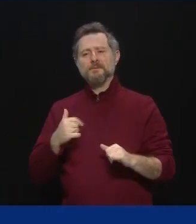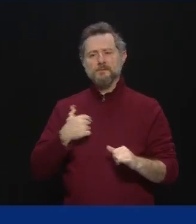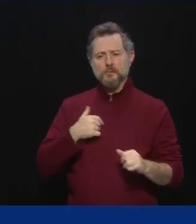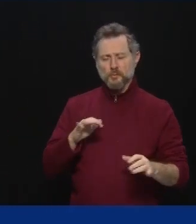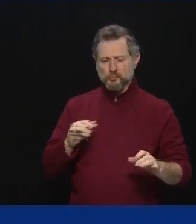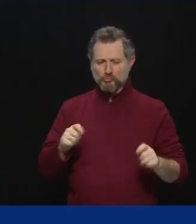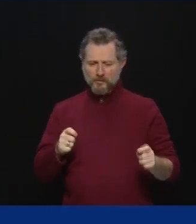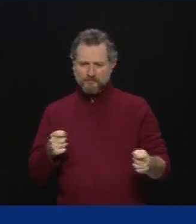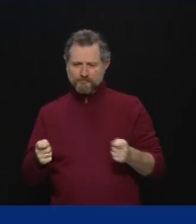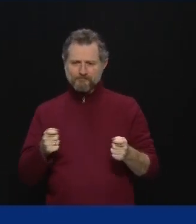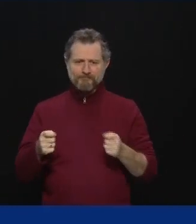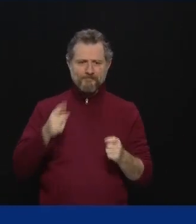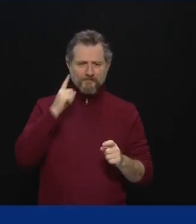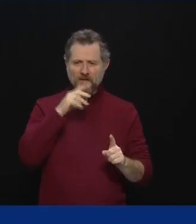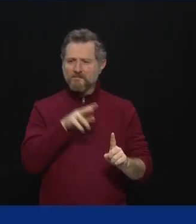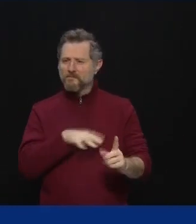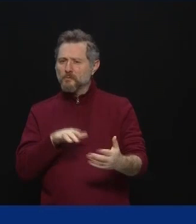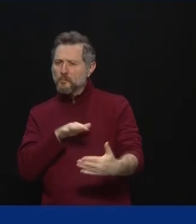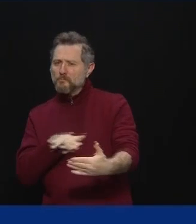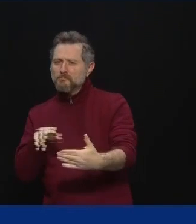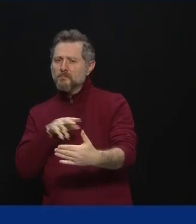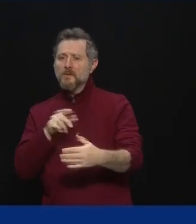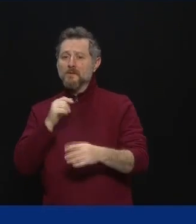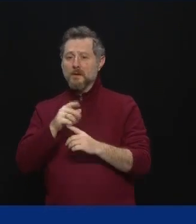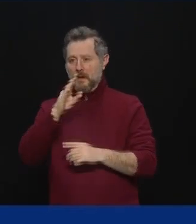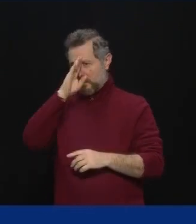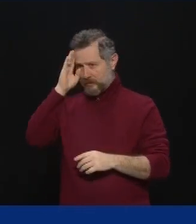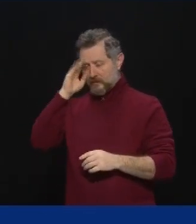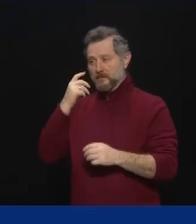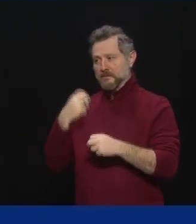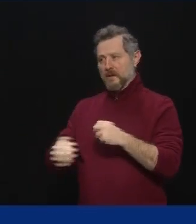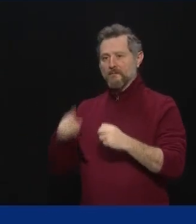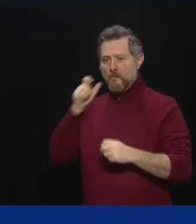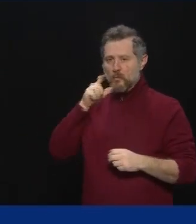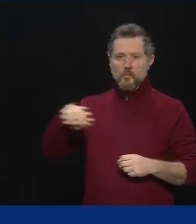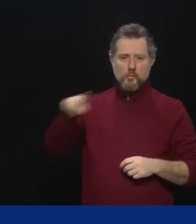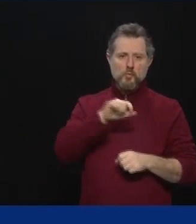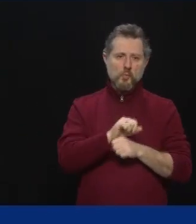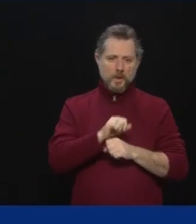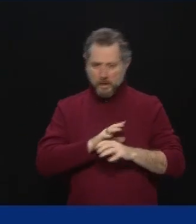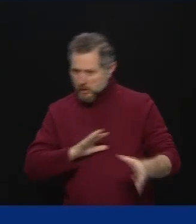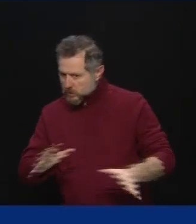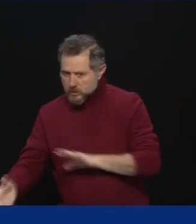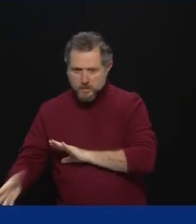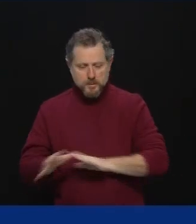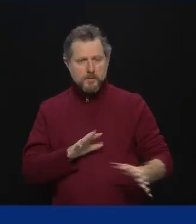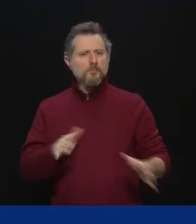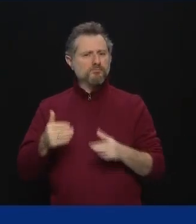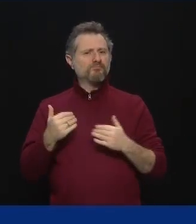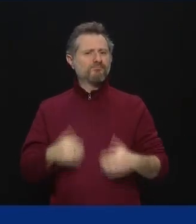SO HOSPITALIZATIONS ARE UP. PREPARING FOR THIS, WE'VE BEEN READY. IT IS STILL A DYNAMIC THAT IS VERY HARD ON THE INDIVIDUALS WHO